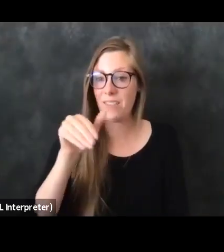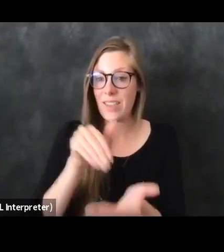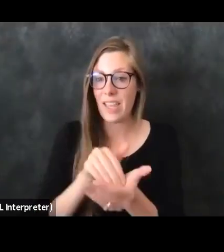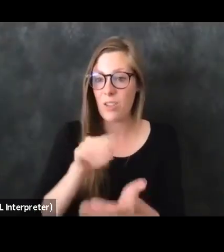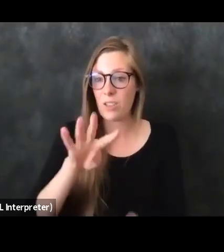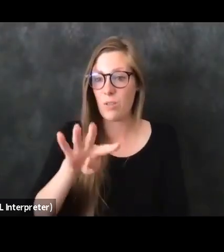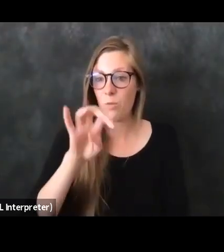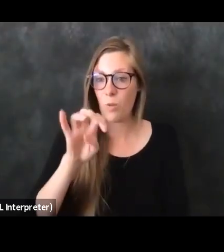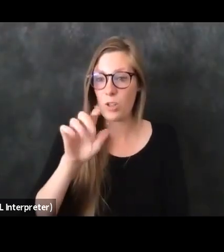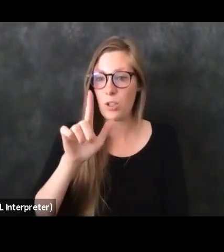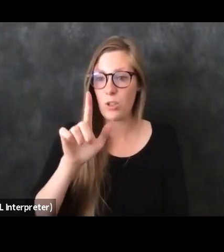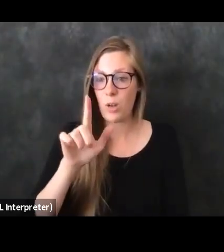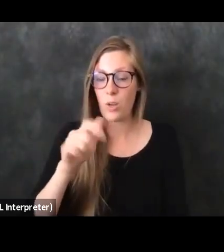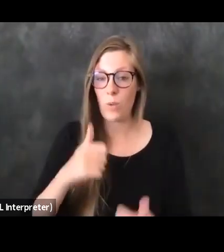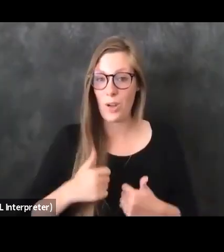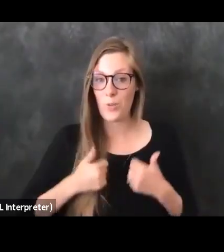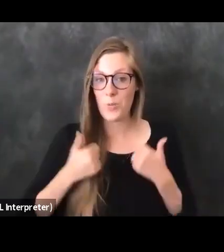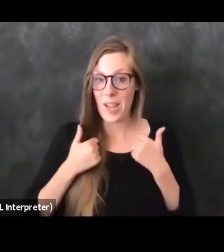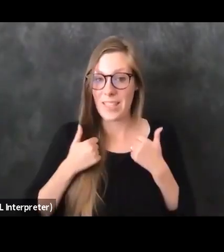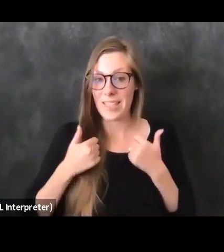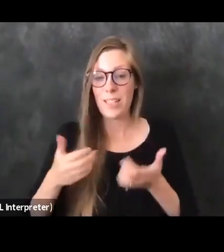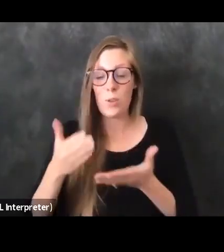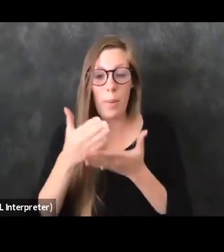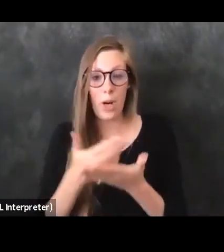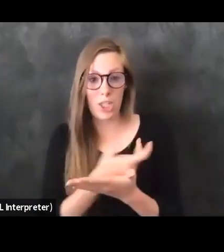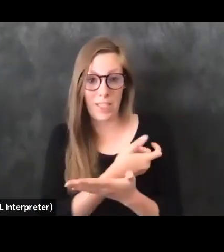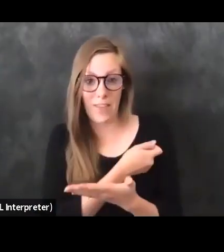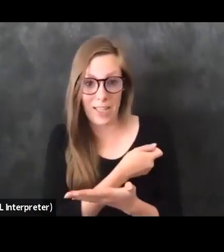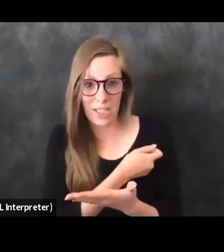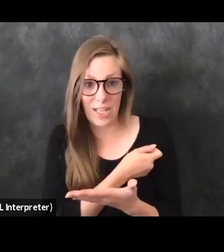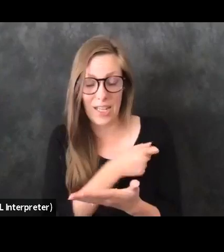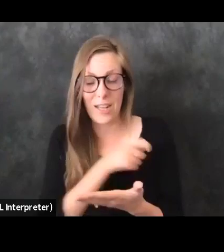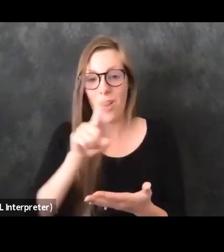hundred and twenty one residents partially vaccinated and one hundred five thousand